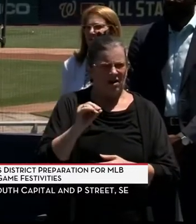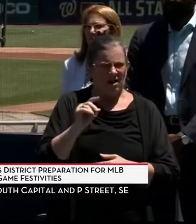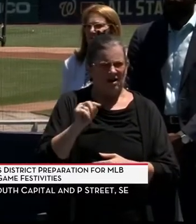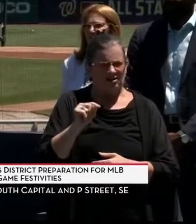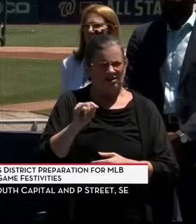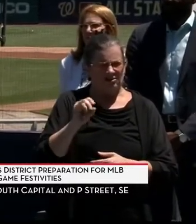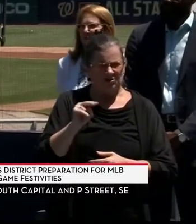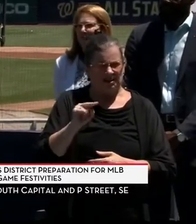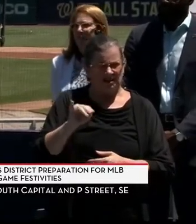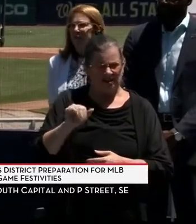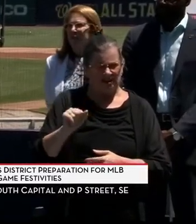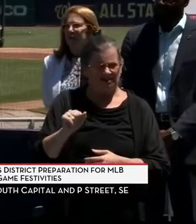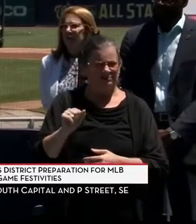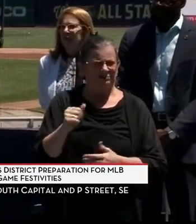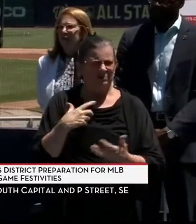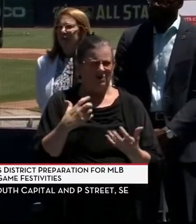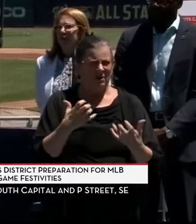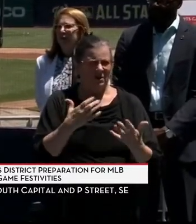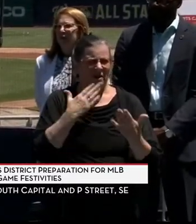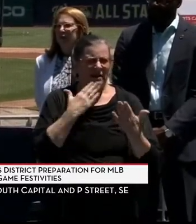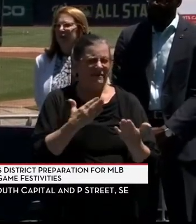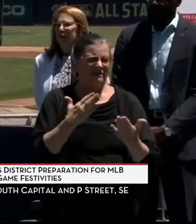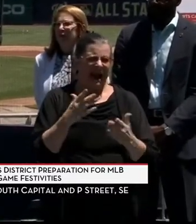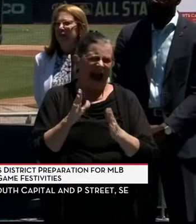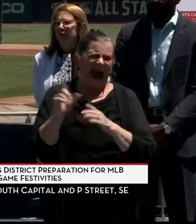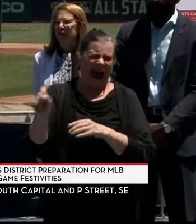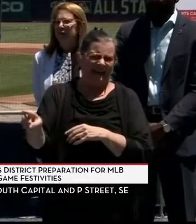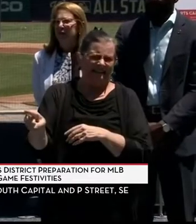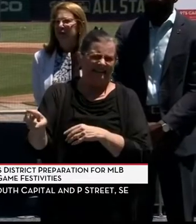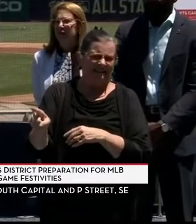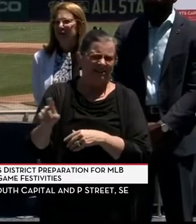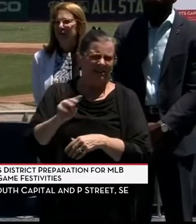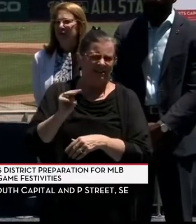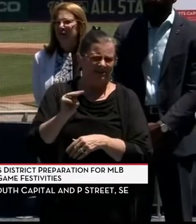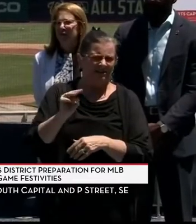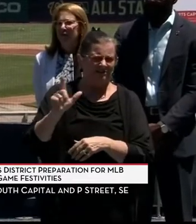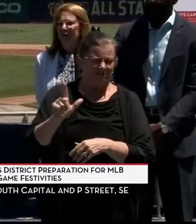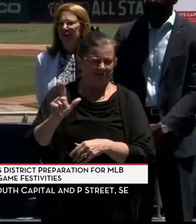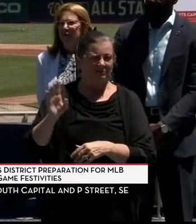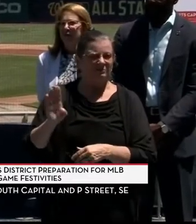MARLA'S COMMENTS THAT MAJOR LEAGUE BASEBALL HAS BEEN WORKING WITH US.